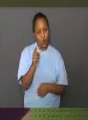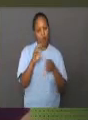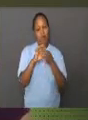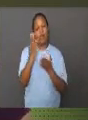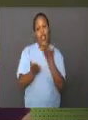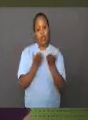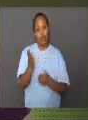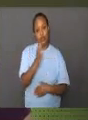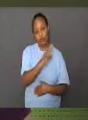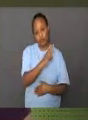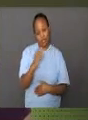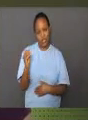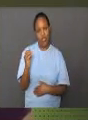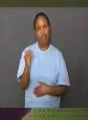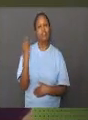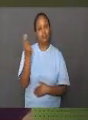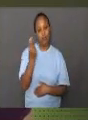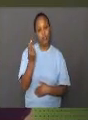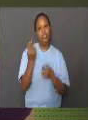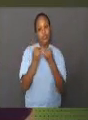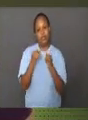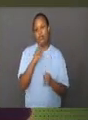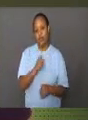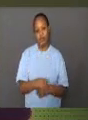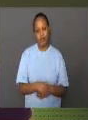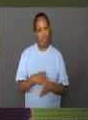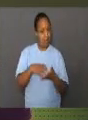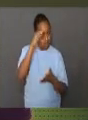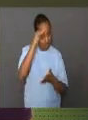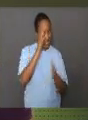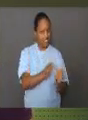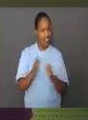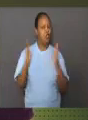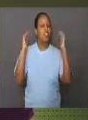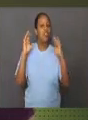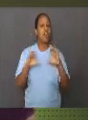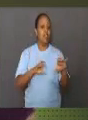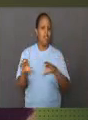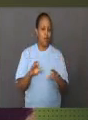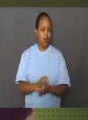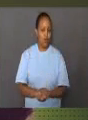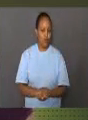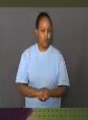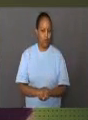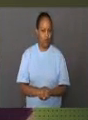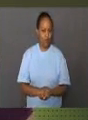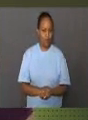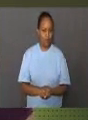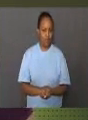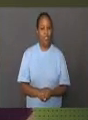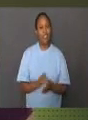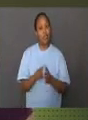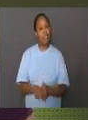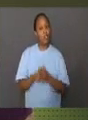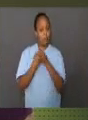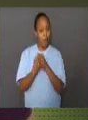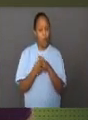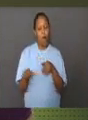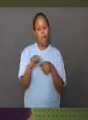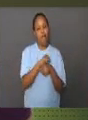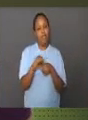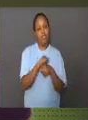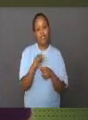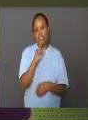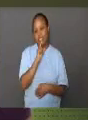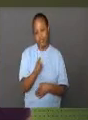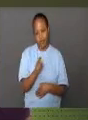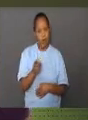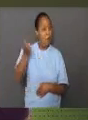in ethiopia i hope you are ready to begin we will start with an activity to review what we learned